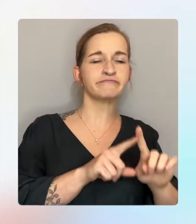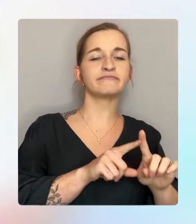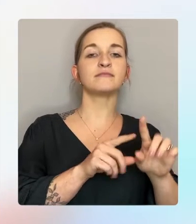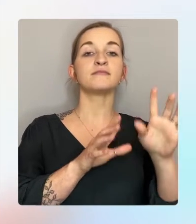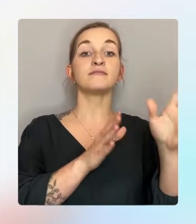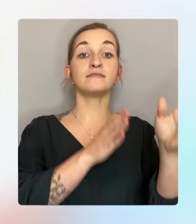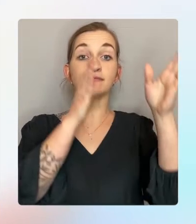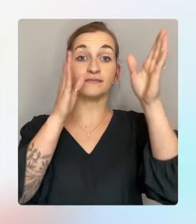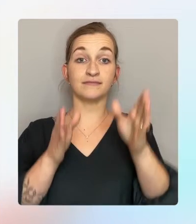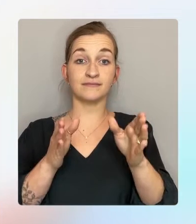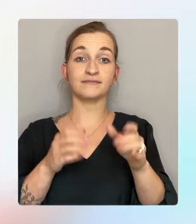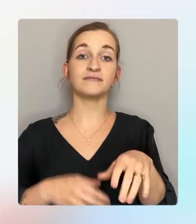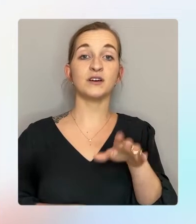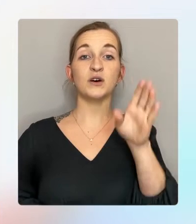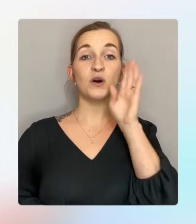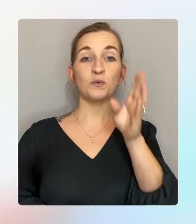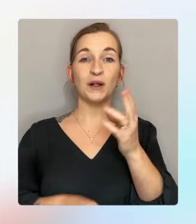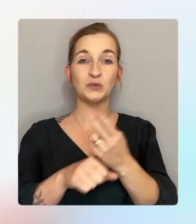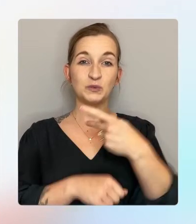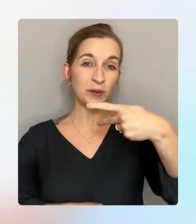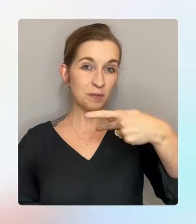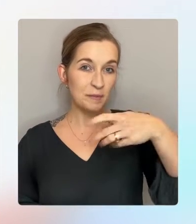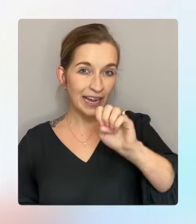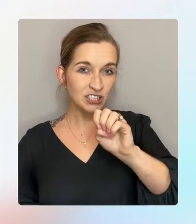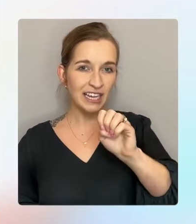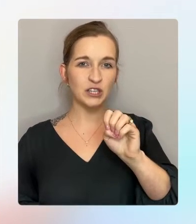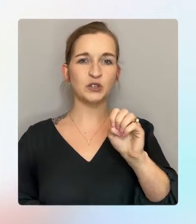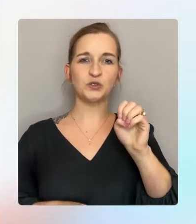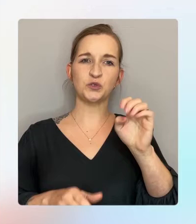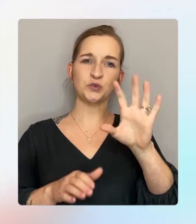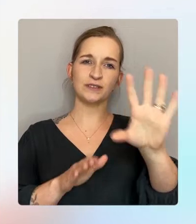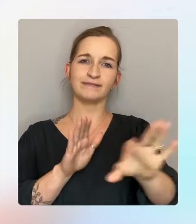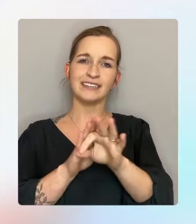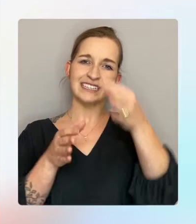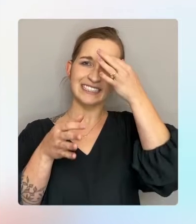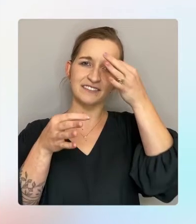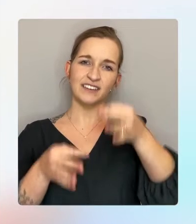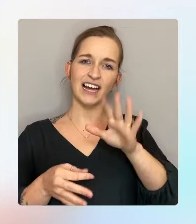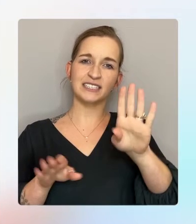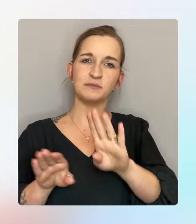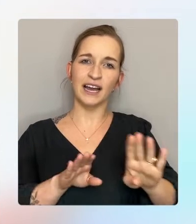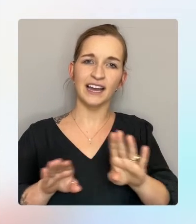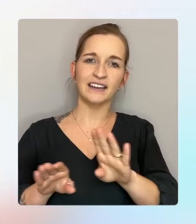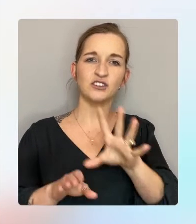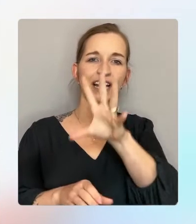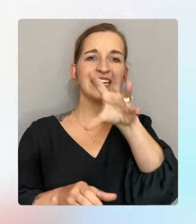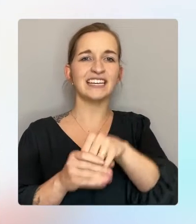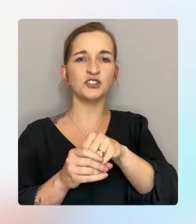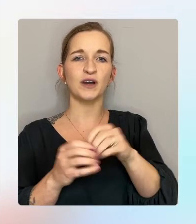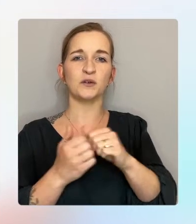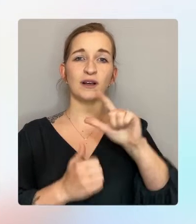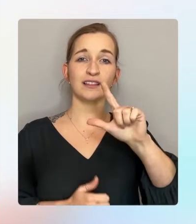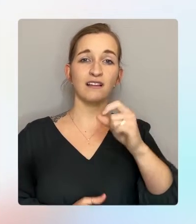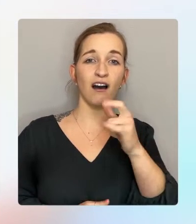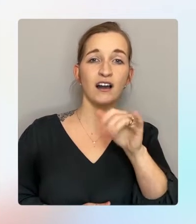Then we learn how to use patch editor to define its behavior and to integrate the logic with animation and user commands.